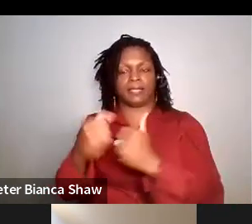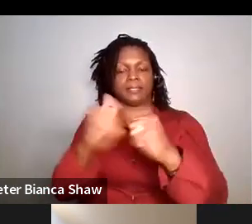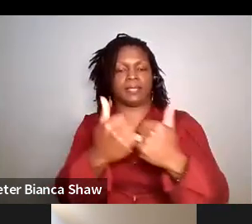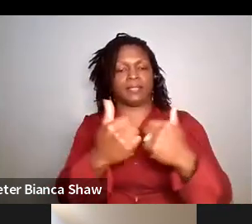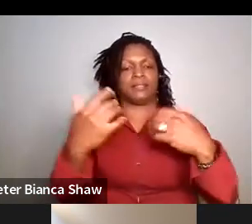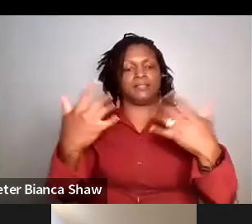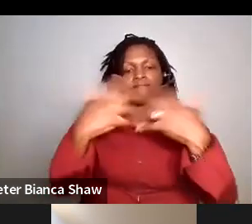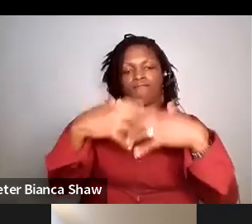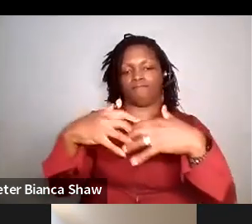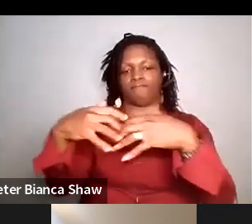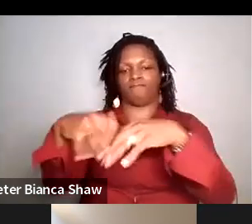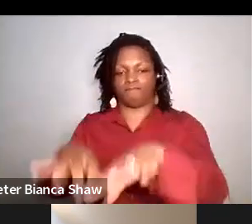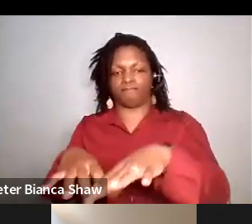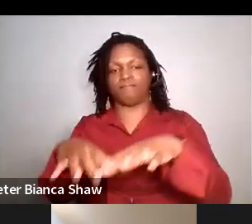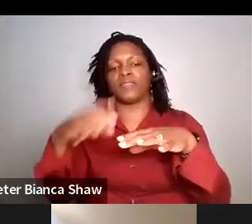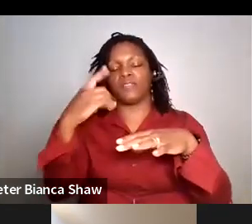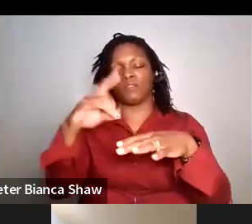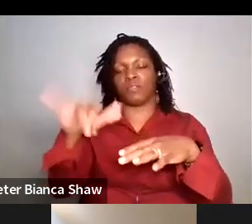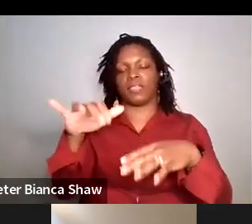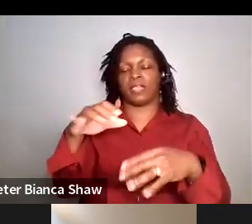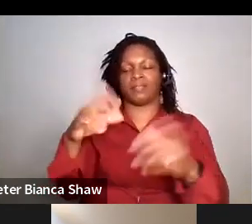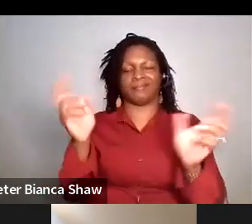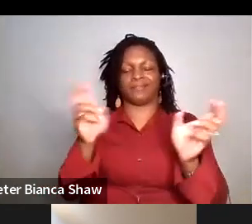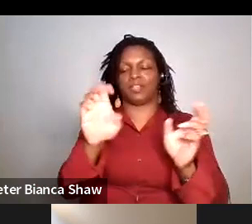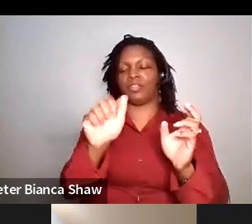Thank you, Mike. and last, but not least, though how are you doing?